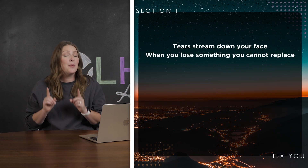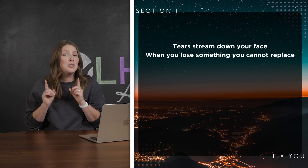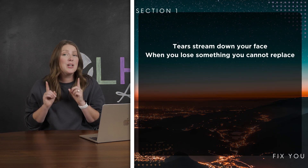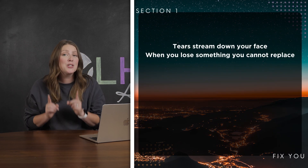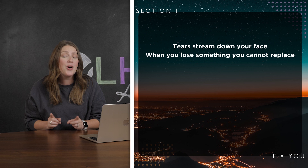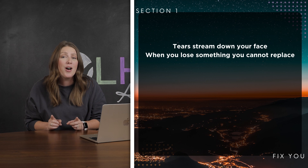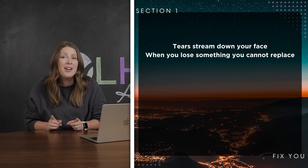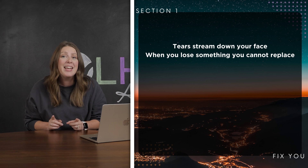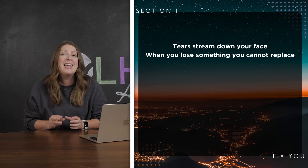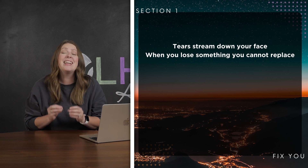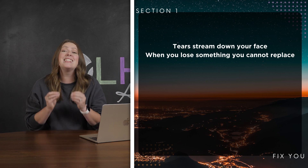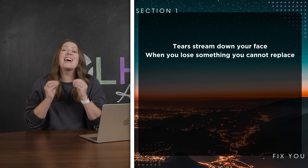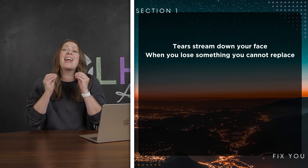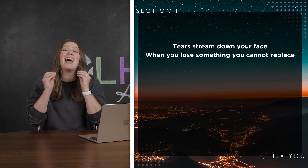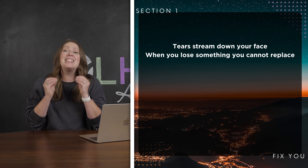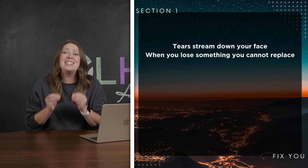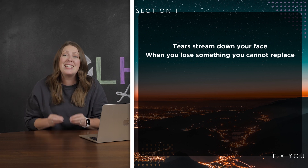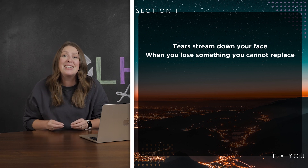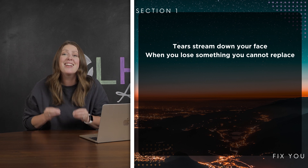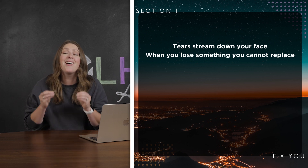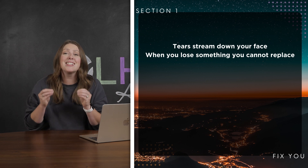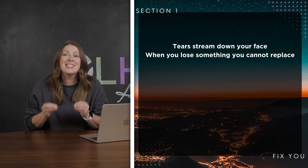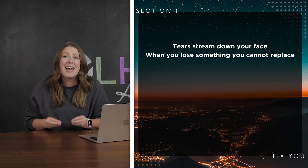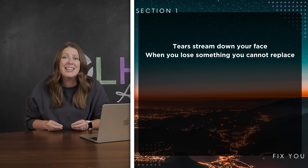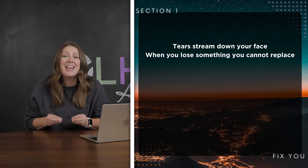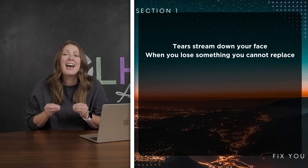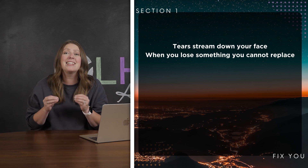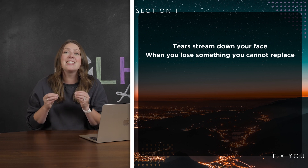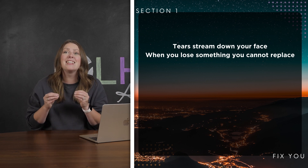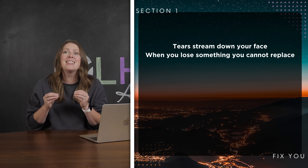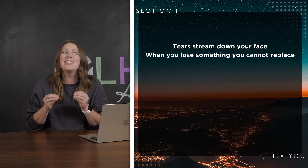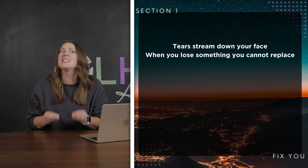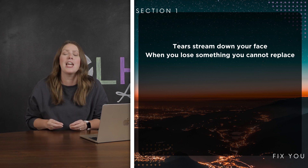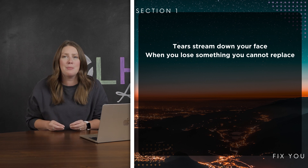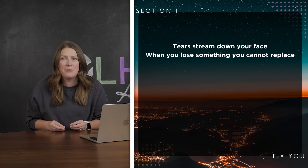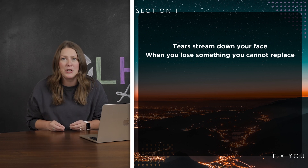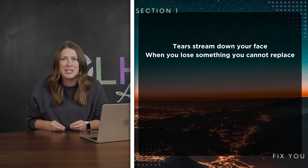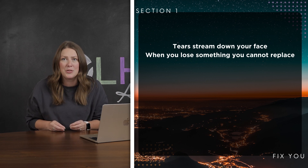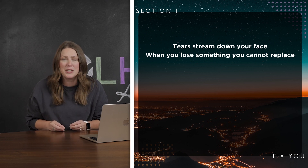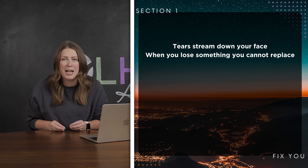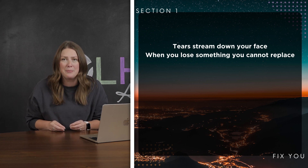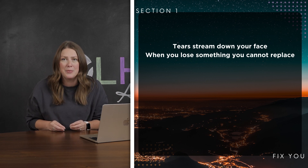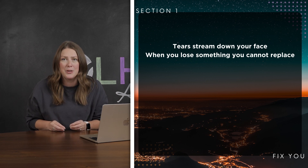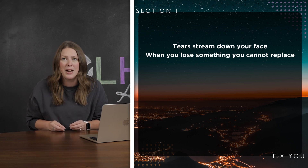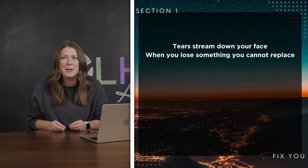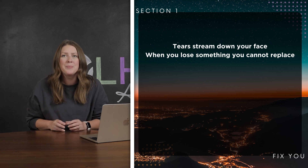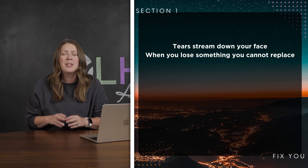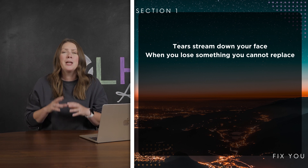And what you guys saw is that I did not sign that the same every single time. All right.